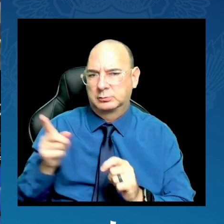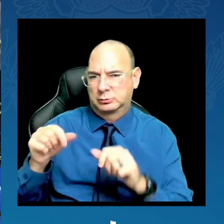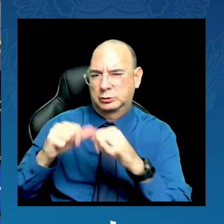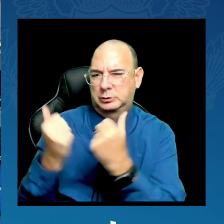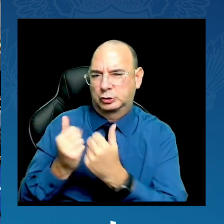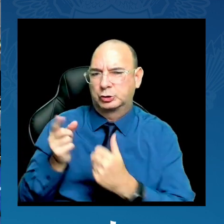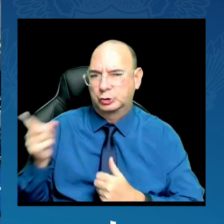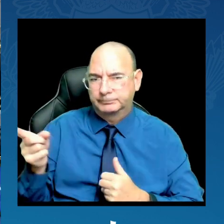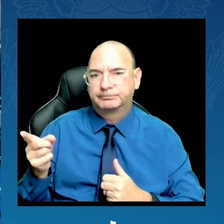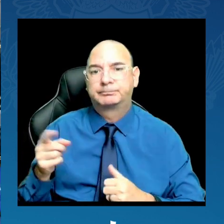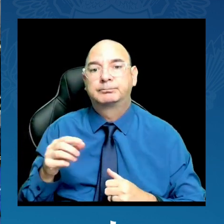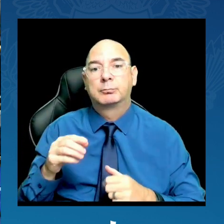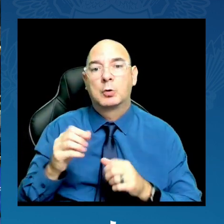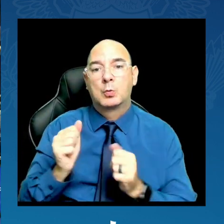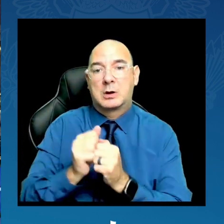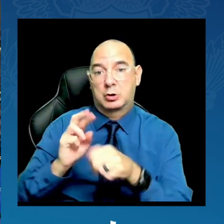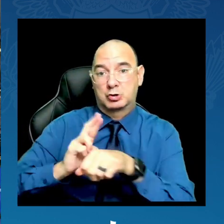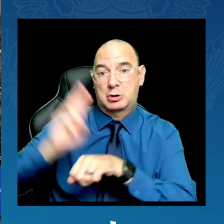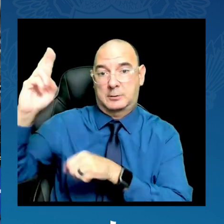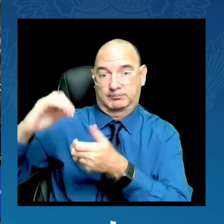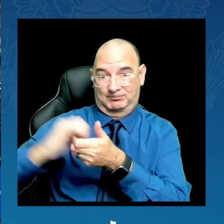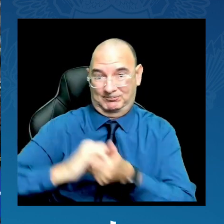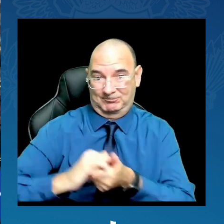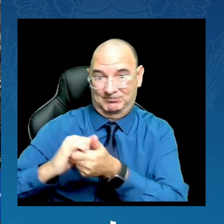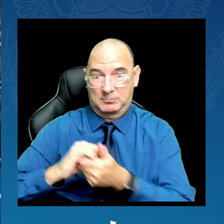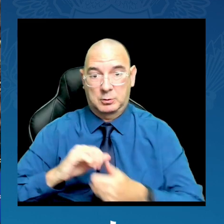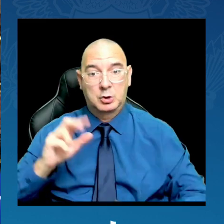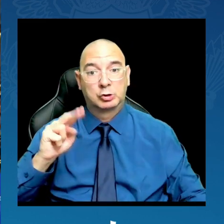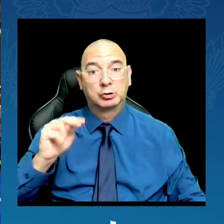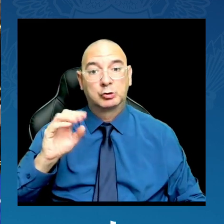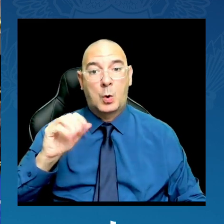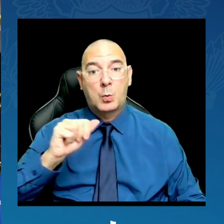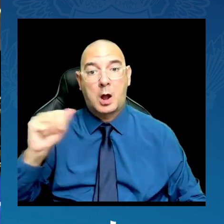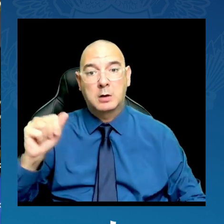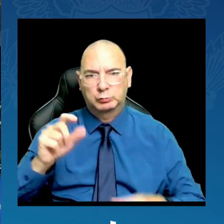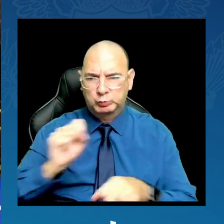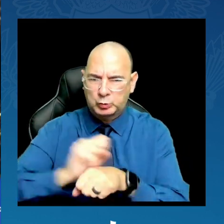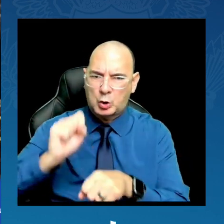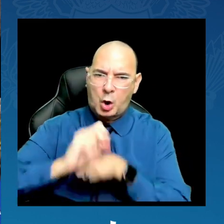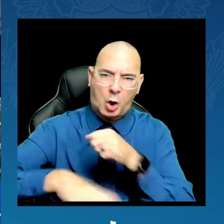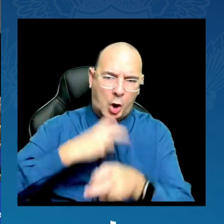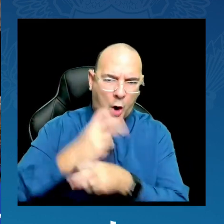and we're working hard to build a climate ready nation. So just this week, as Tanya mentioned,